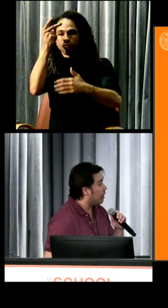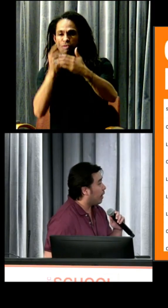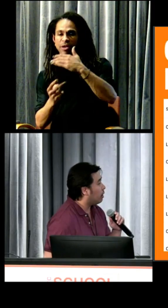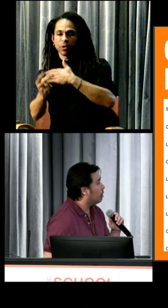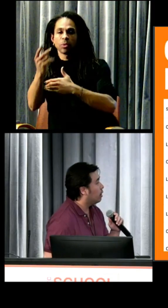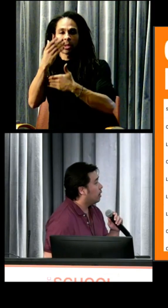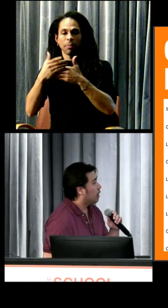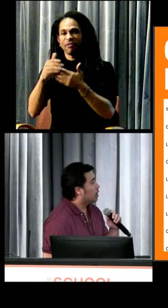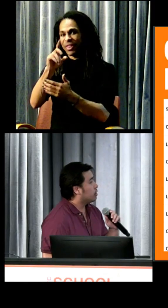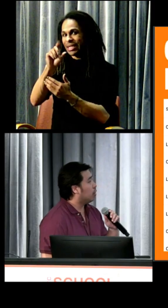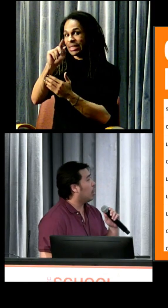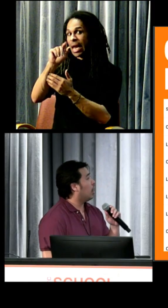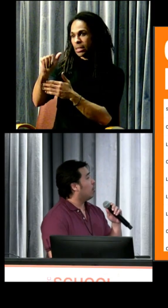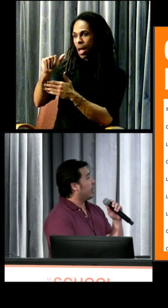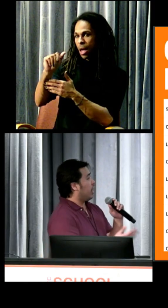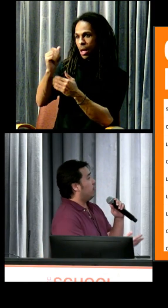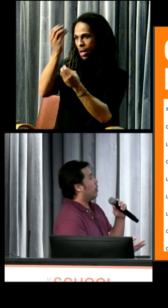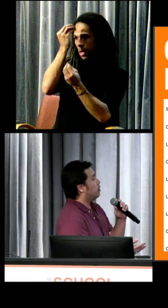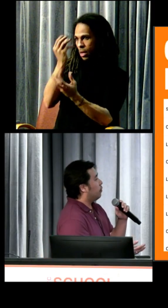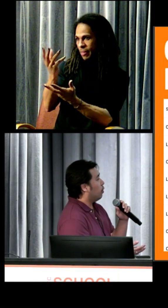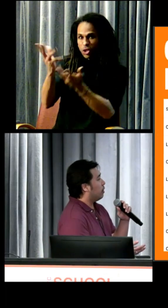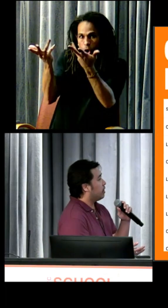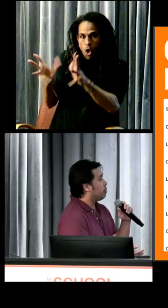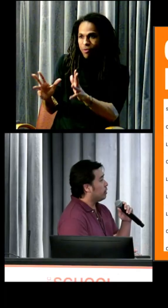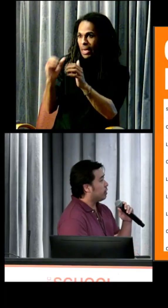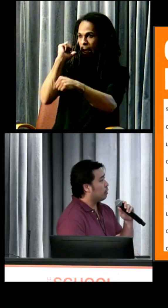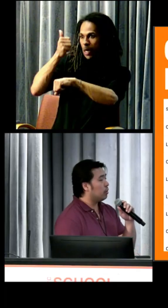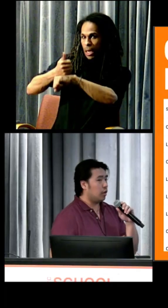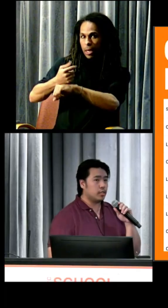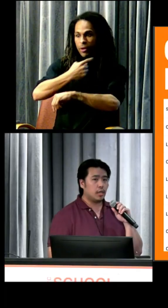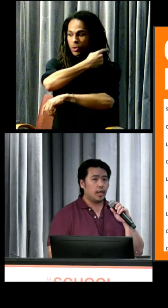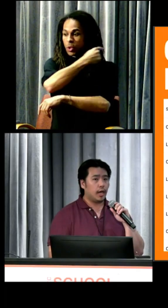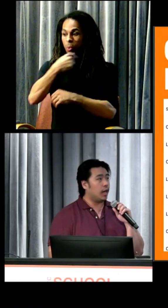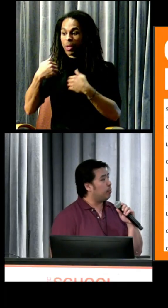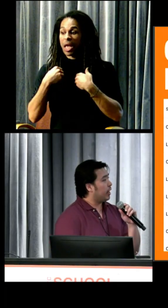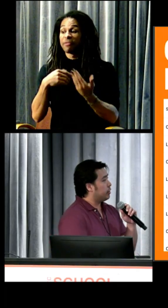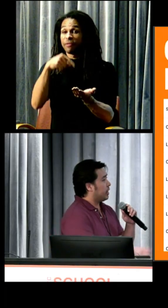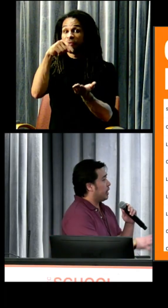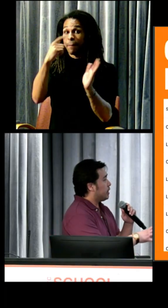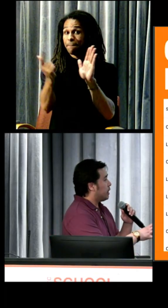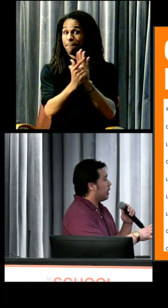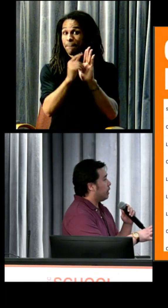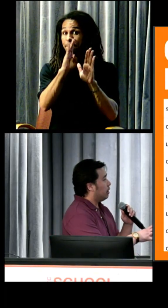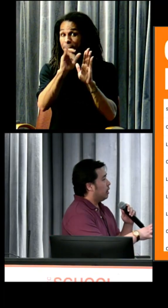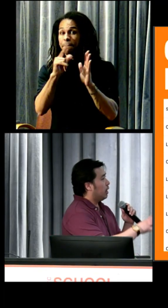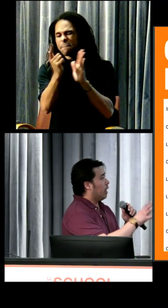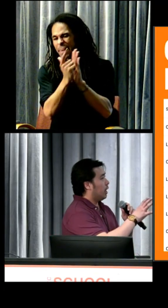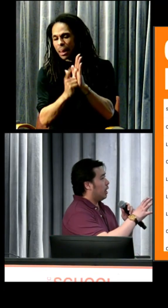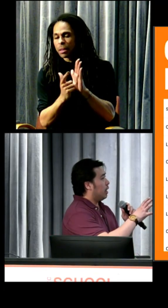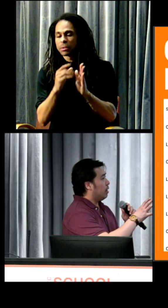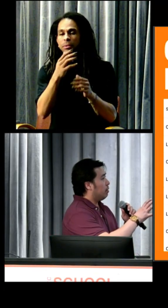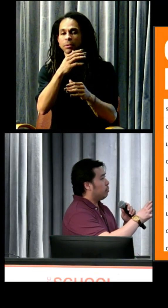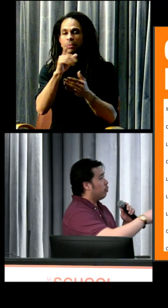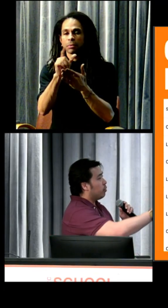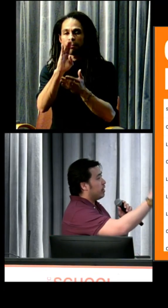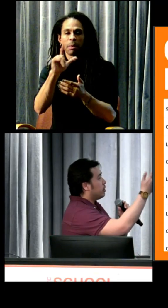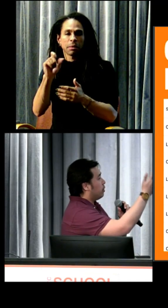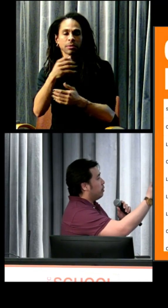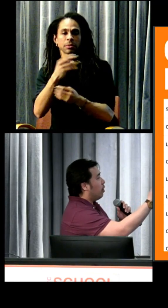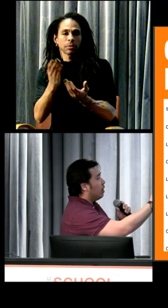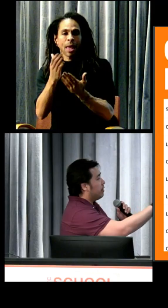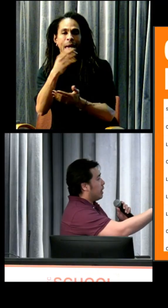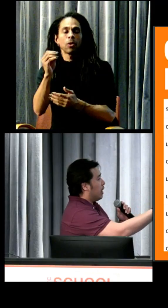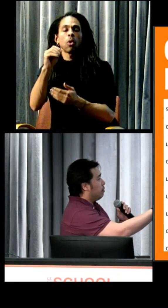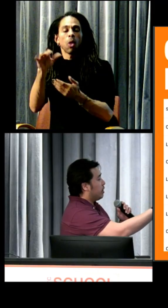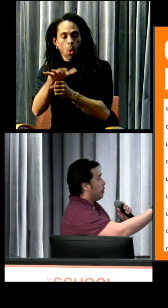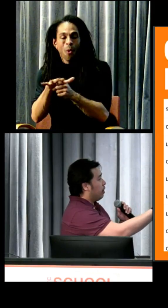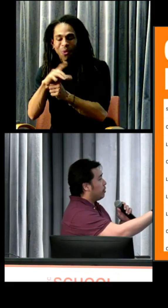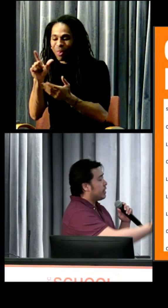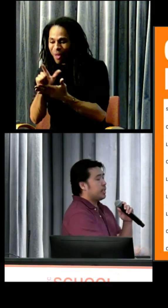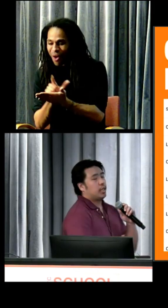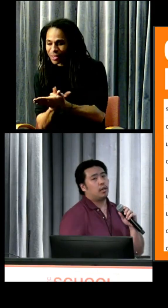and community-based organizations using data, technology, and design to tackle problems.